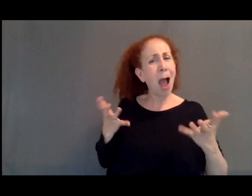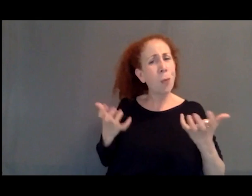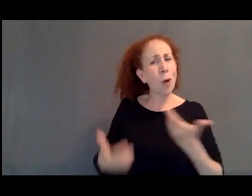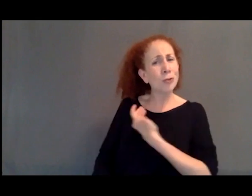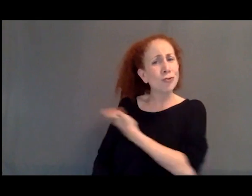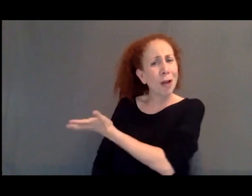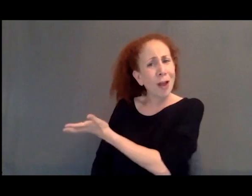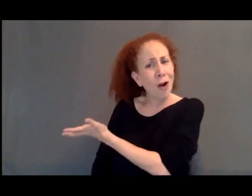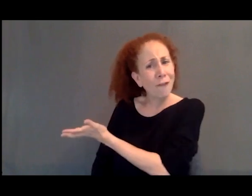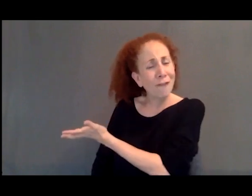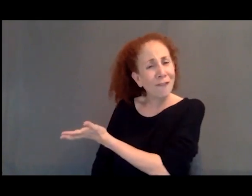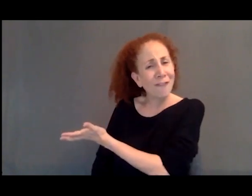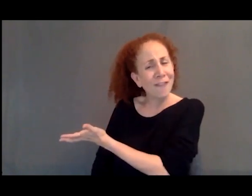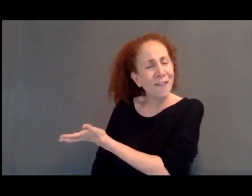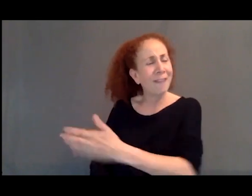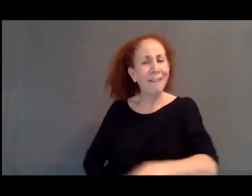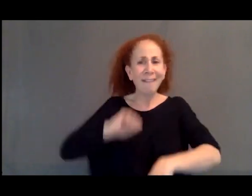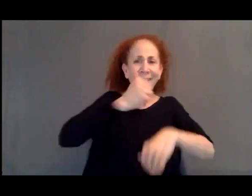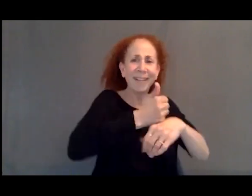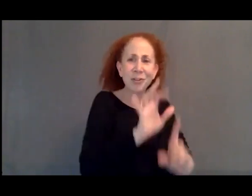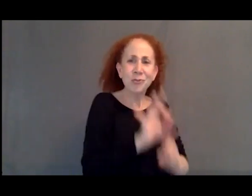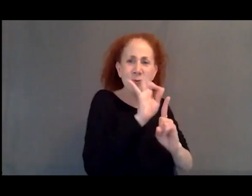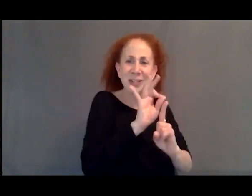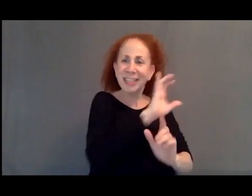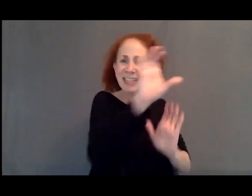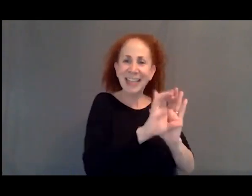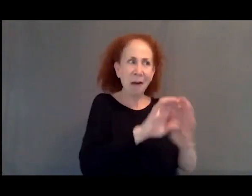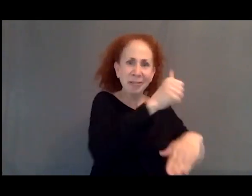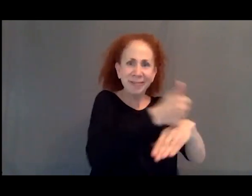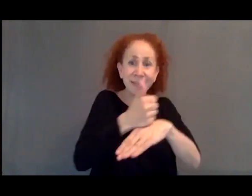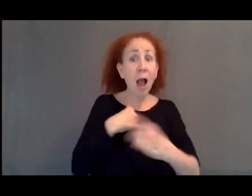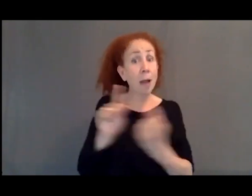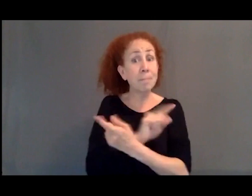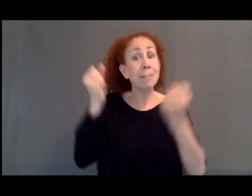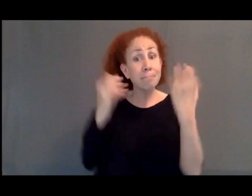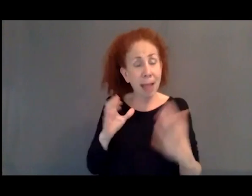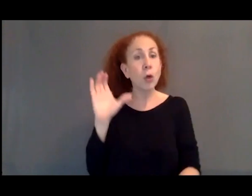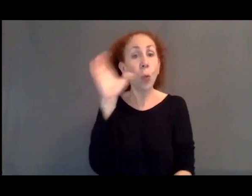off and create unique, idiosyncratic, individual characters. Because I've met a lot of weird Vietnamese people